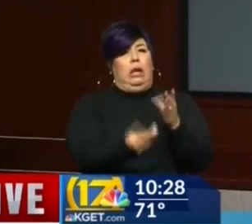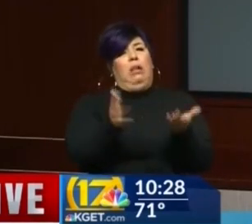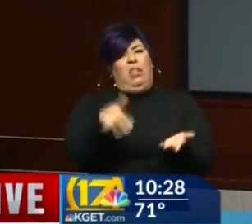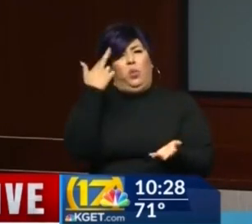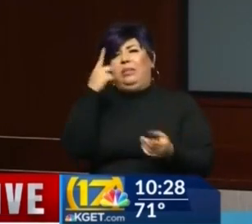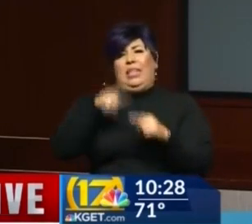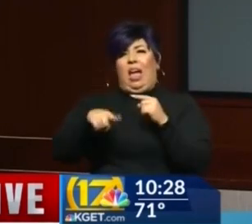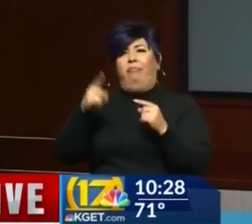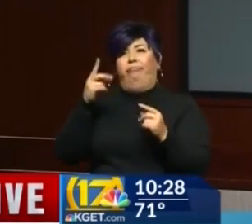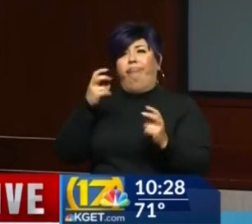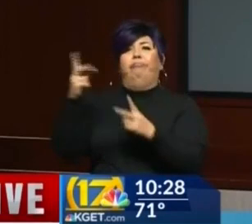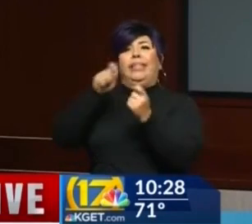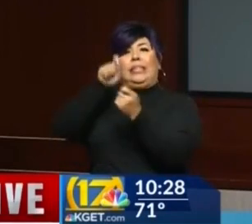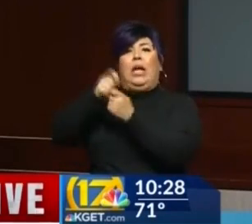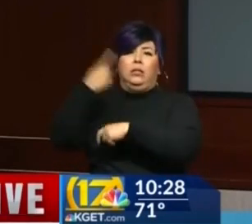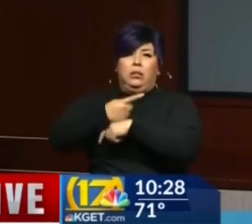WITH CERTAINTY WHEN THE NEXT